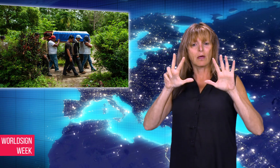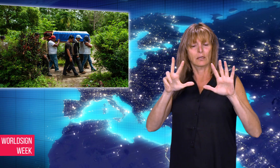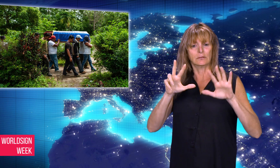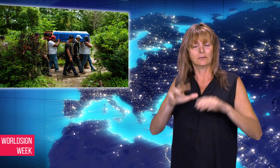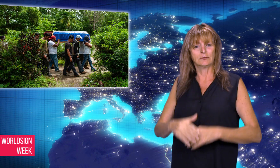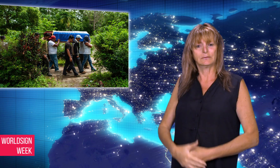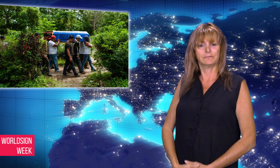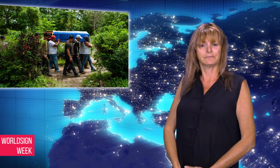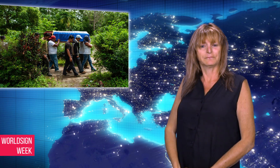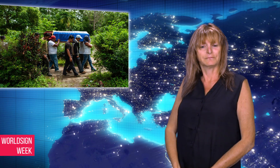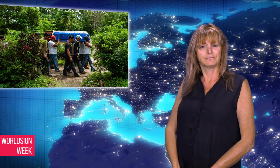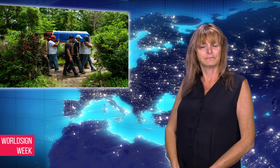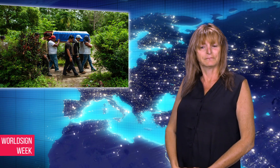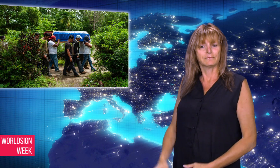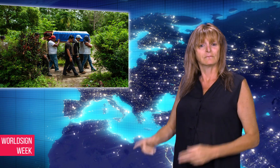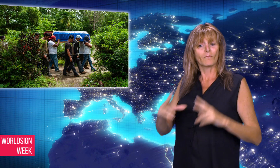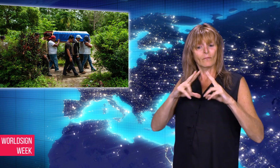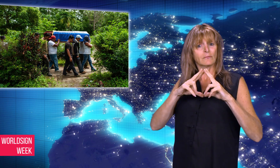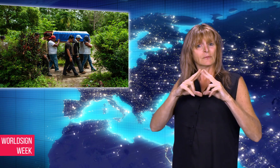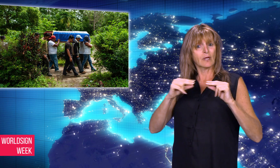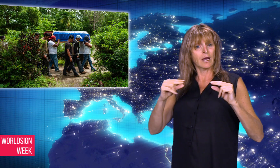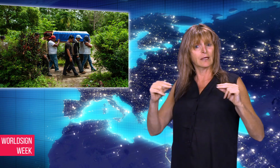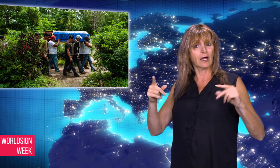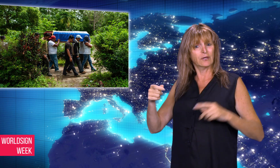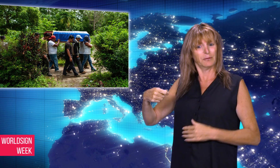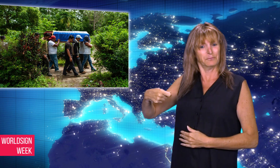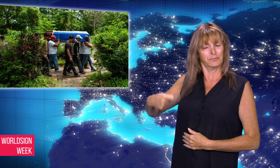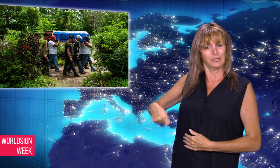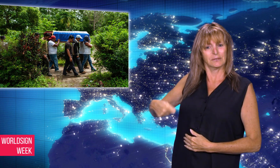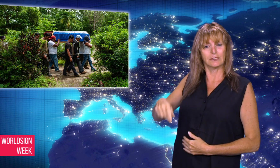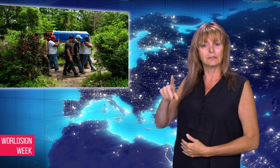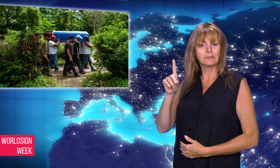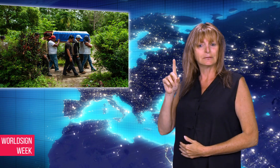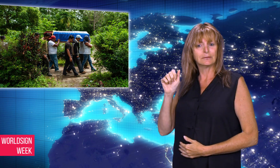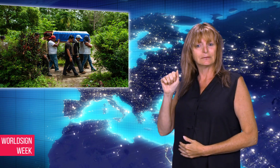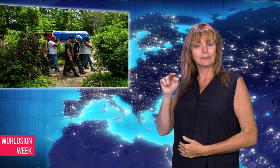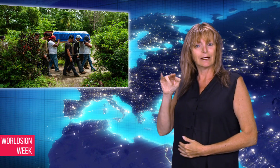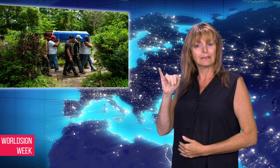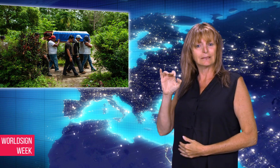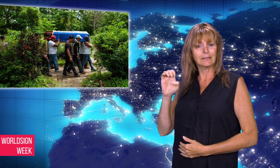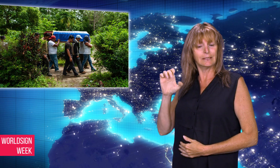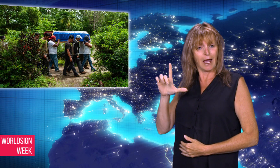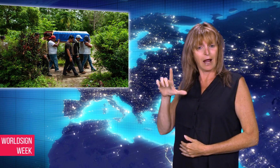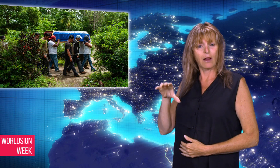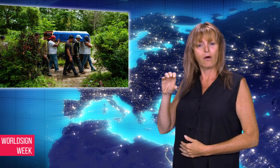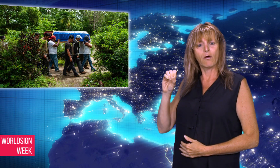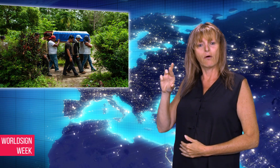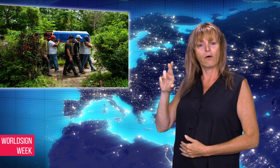protests that began on April 18th.